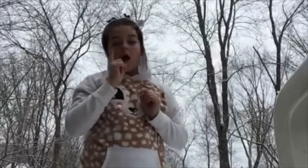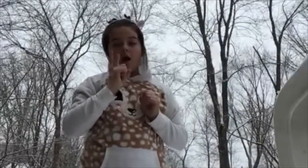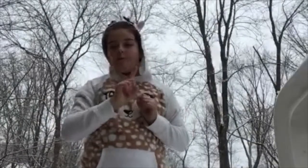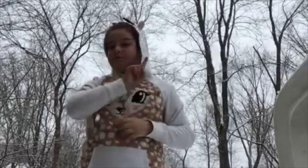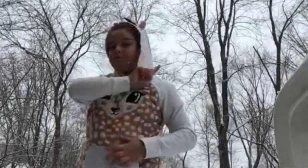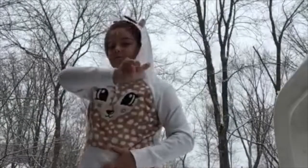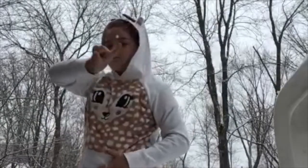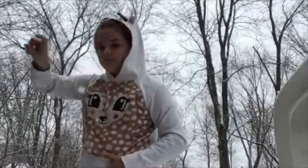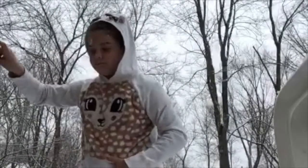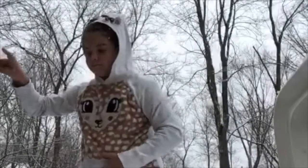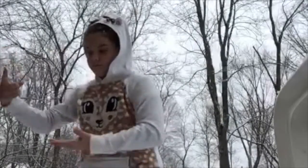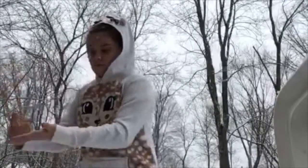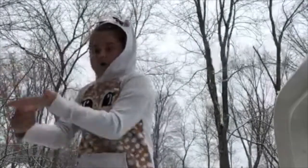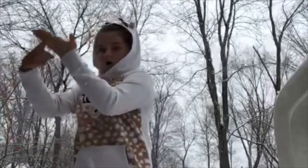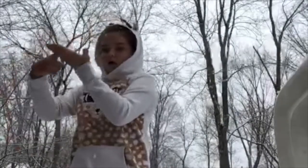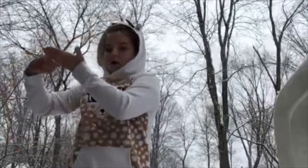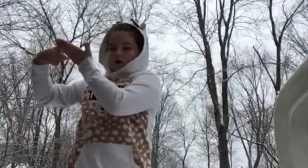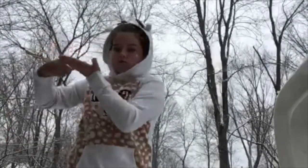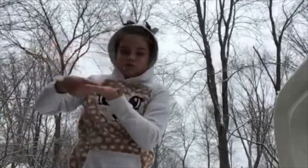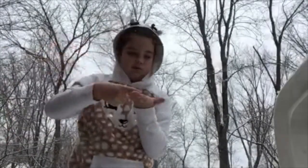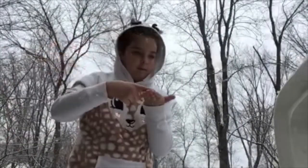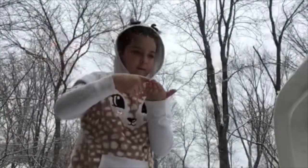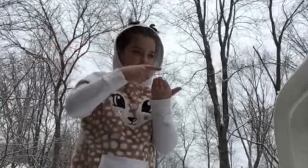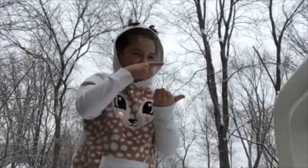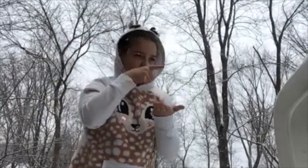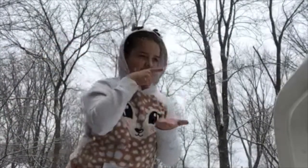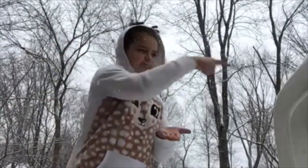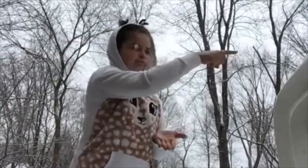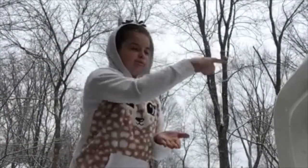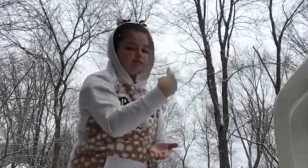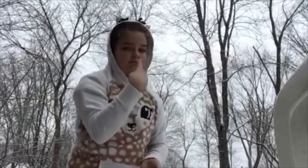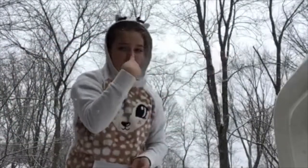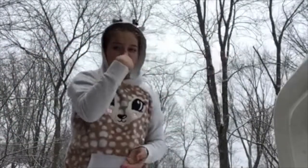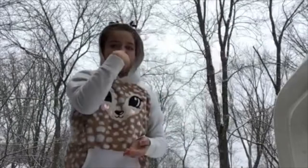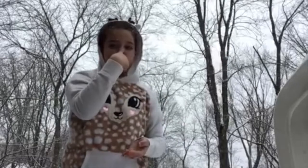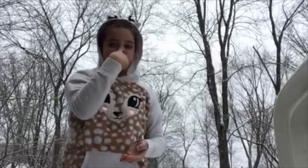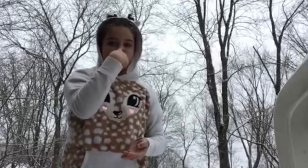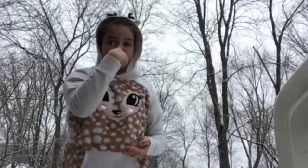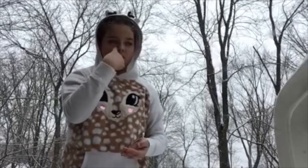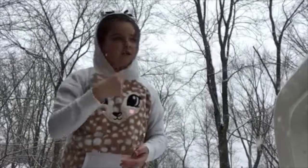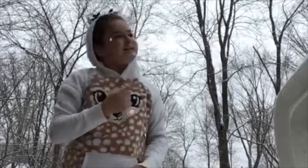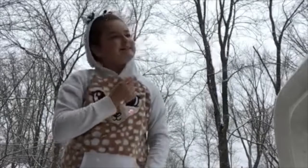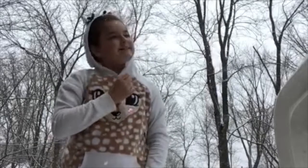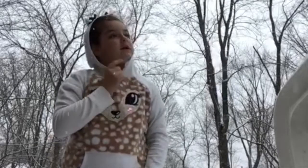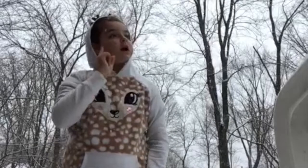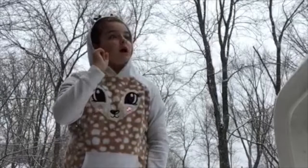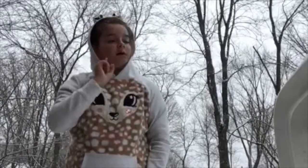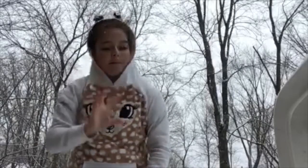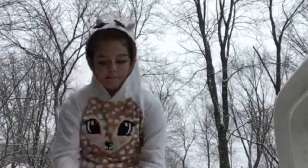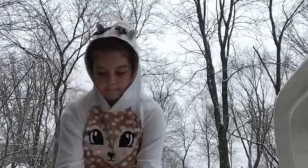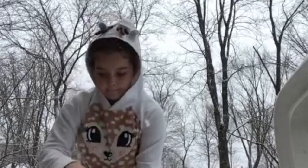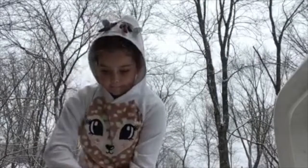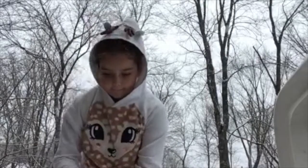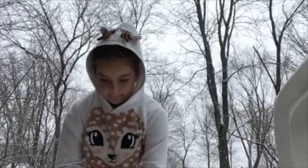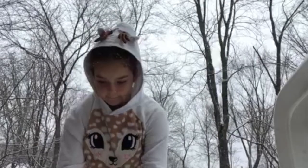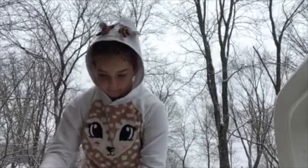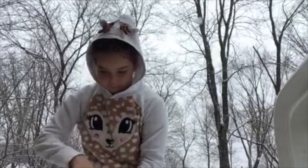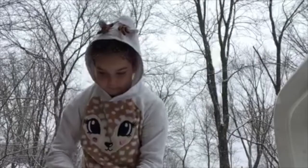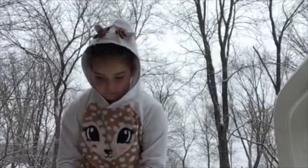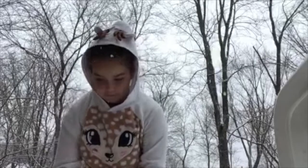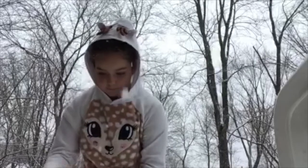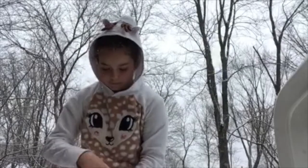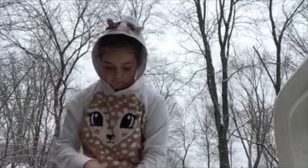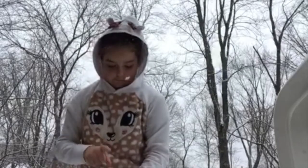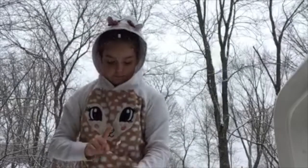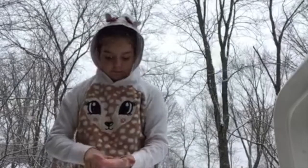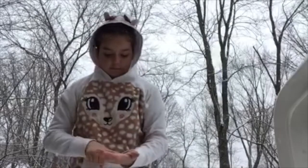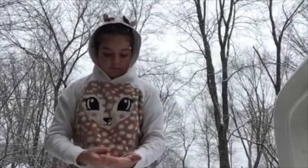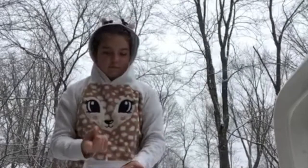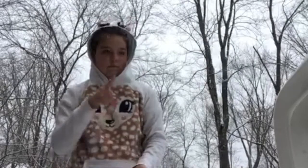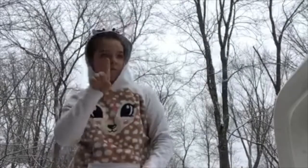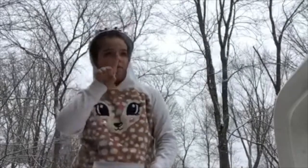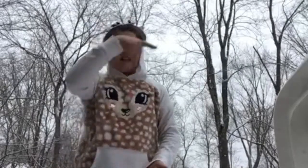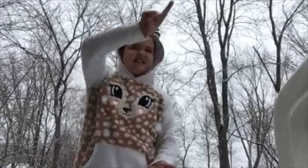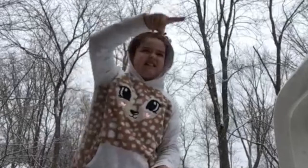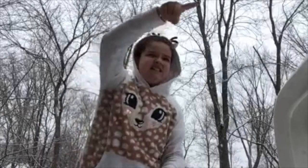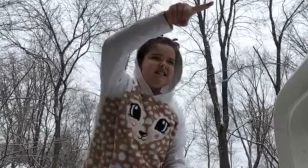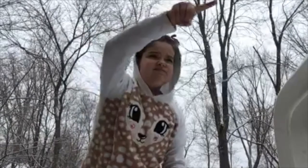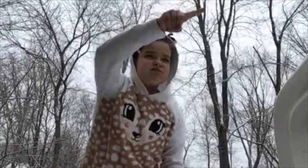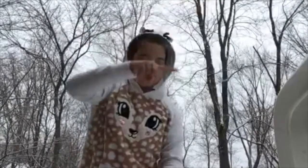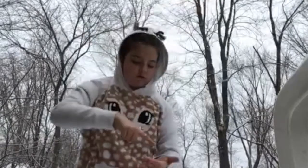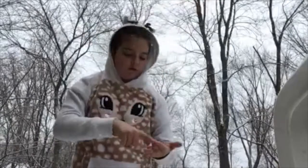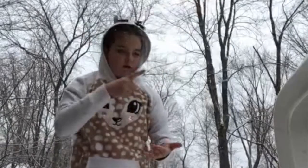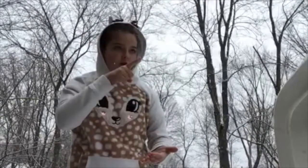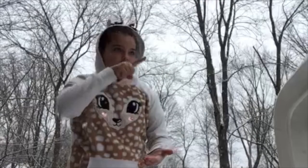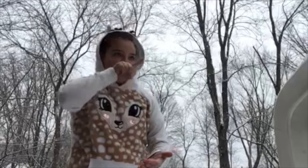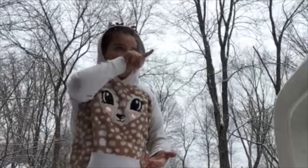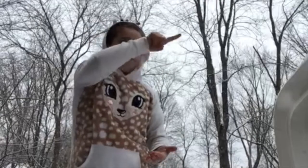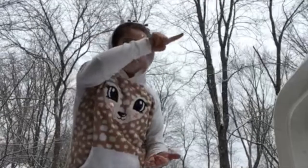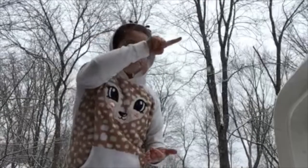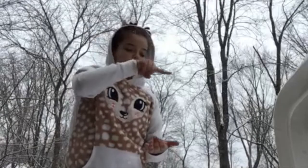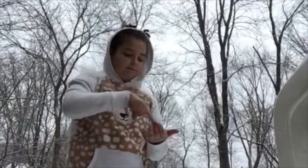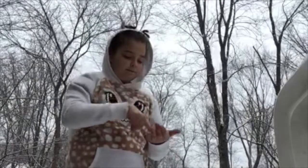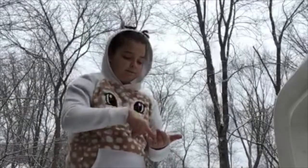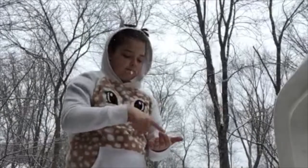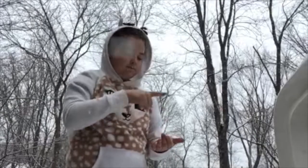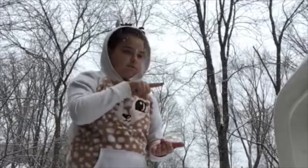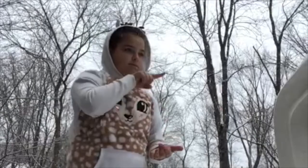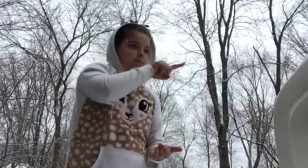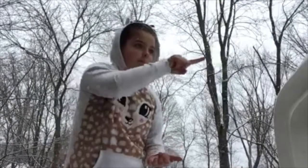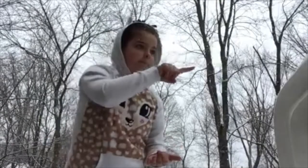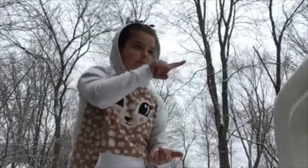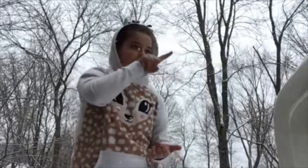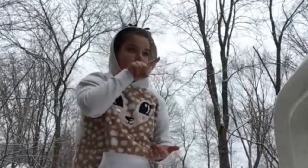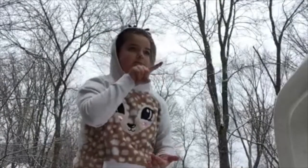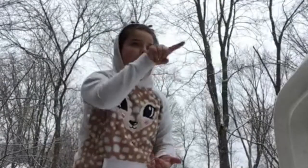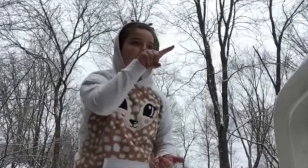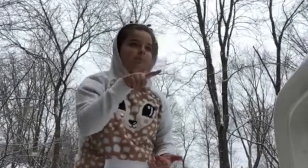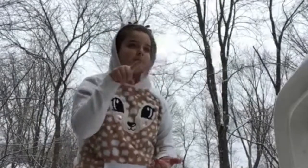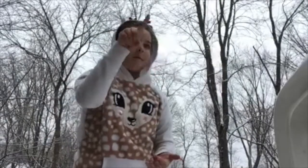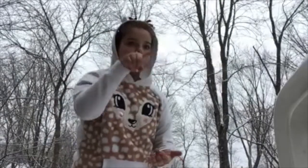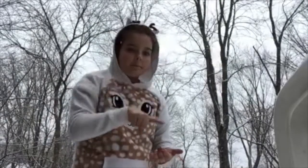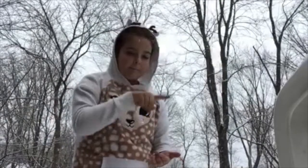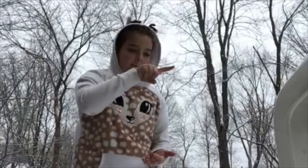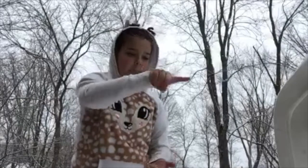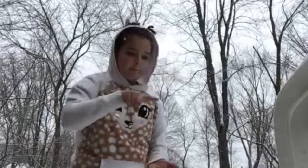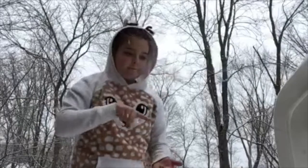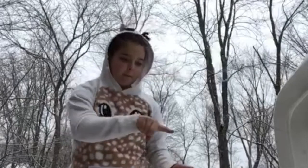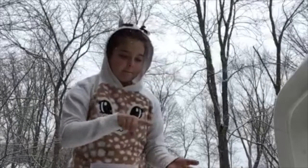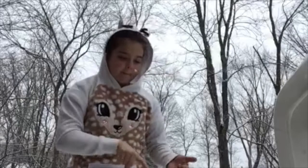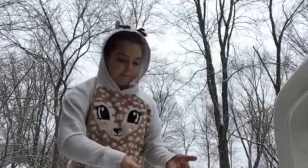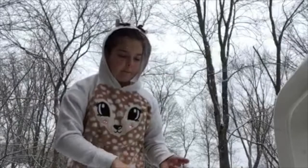arms and a carrot for a nose oh he needs a smile get some pebbles and poke them in poke a smile